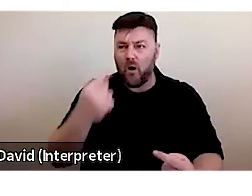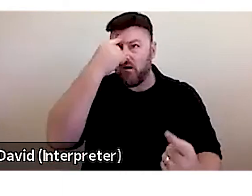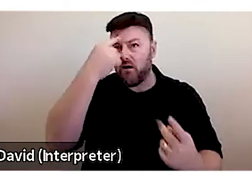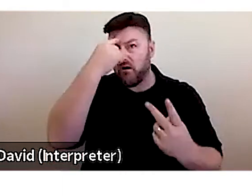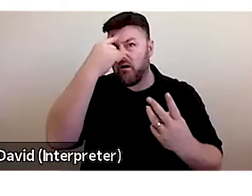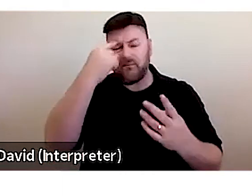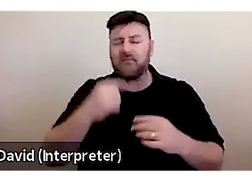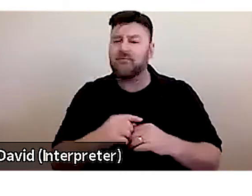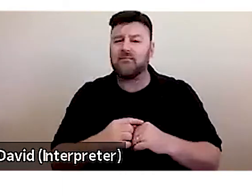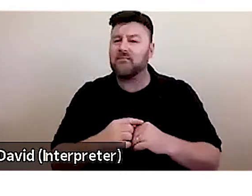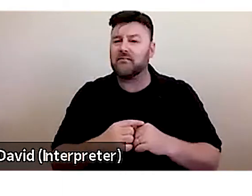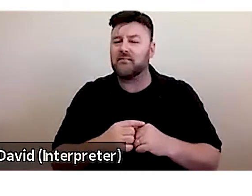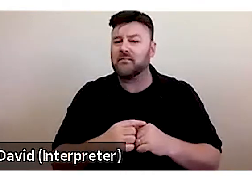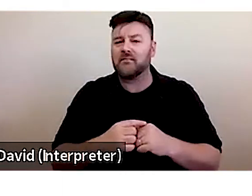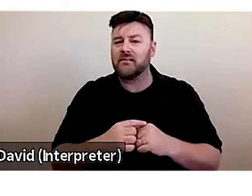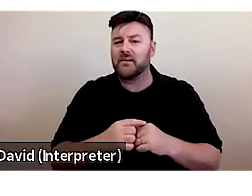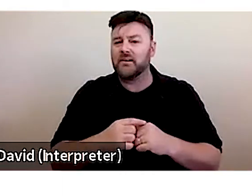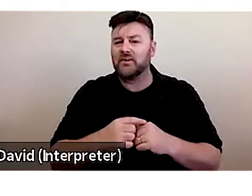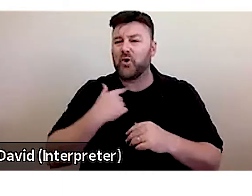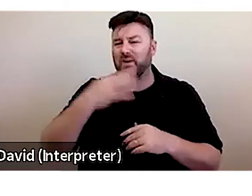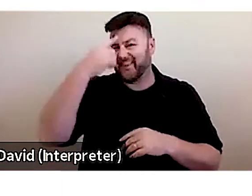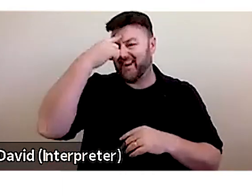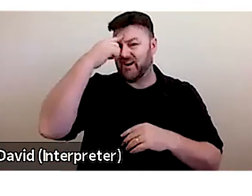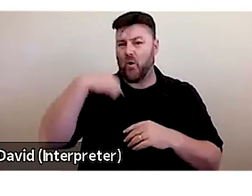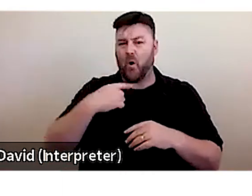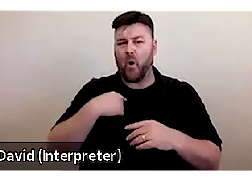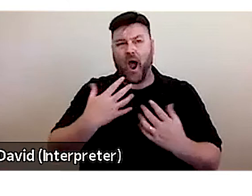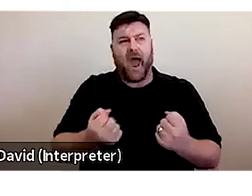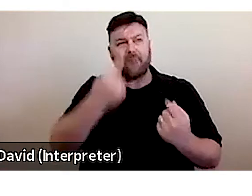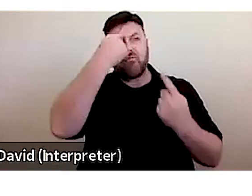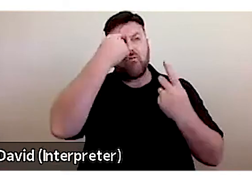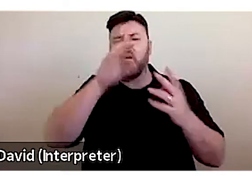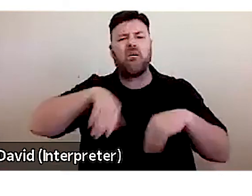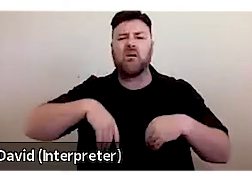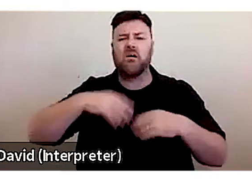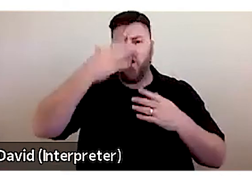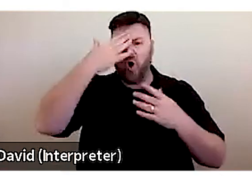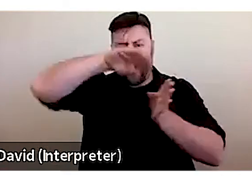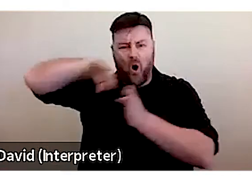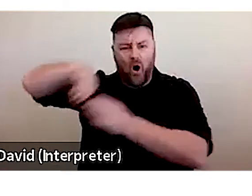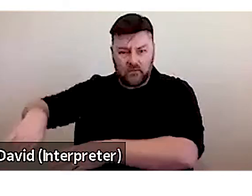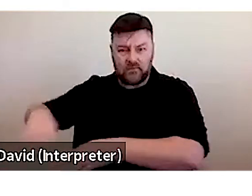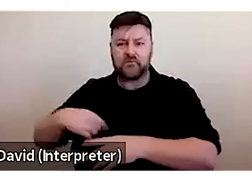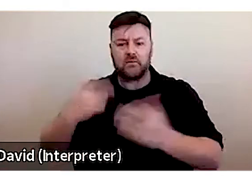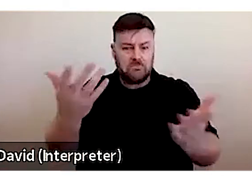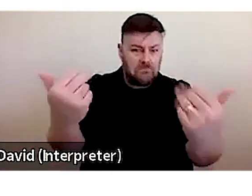resent their work to you for what it is. Get into your local Indigenous spaces and your local galleries.